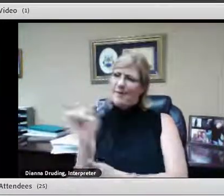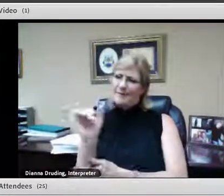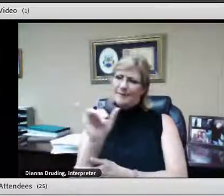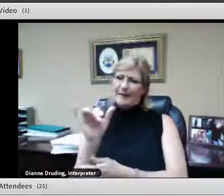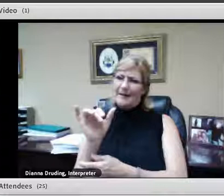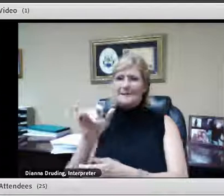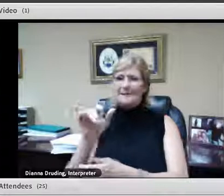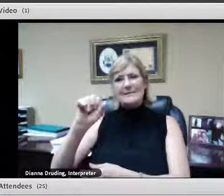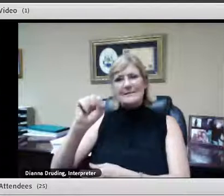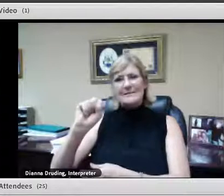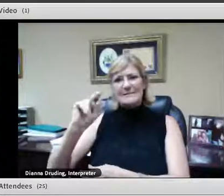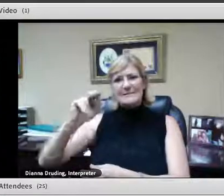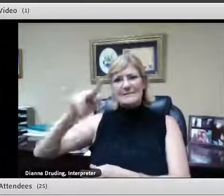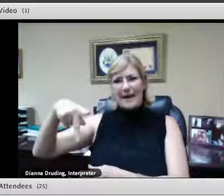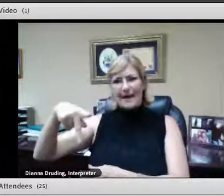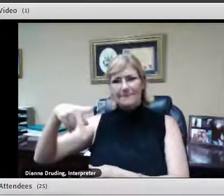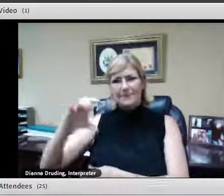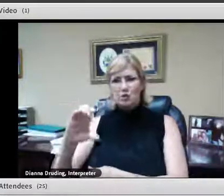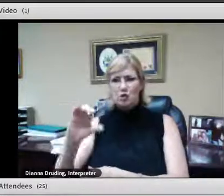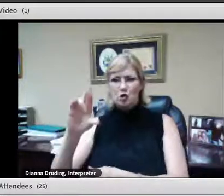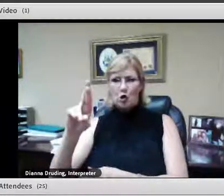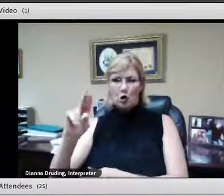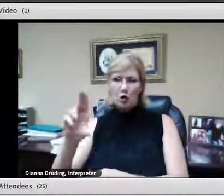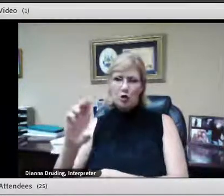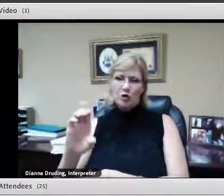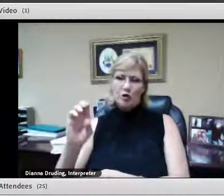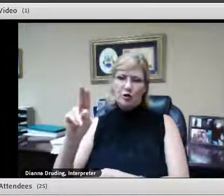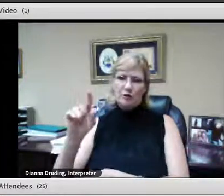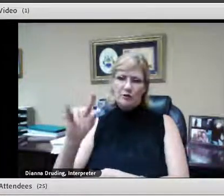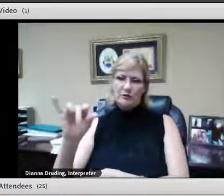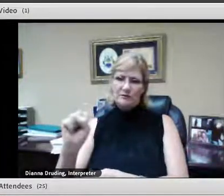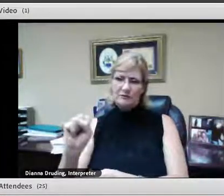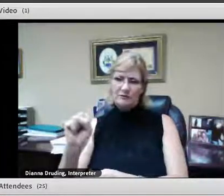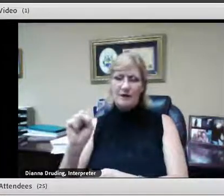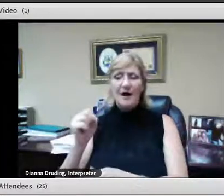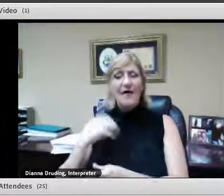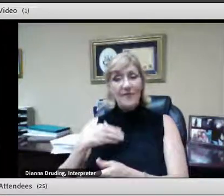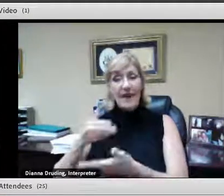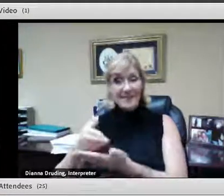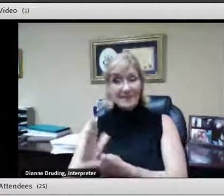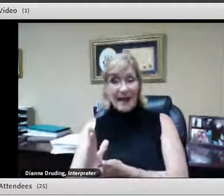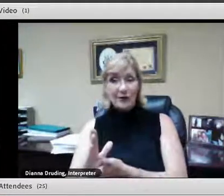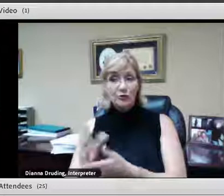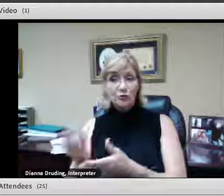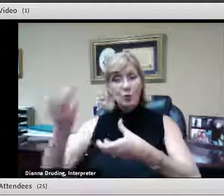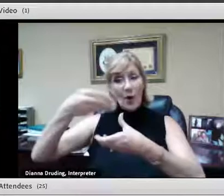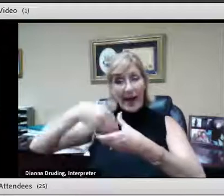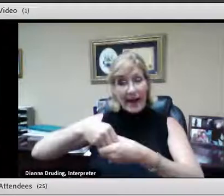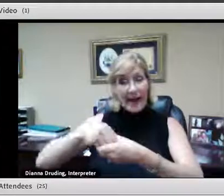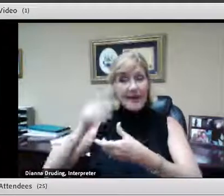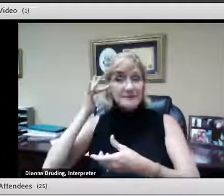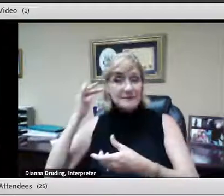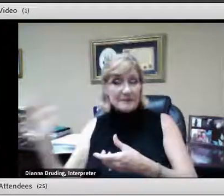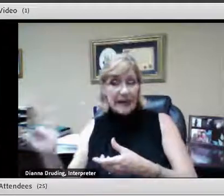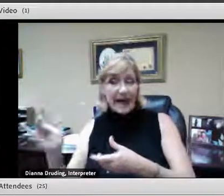but you can kind of see them down here. They allow you to add sound or motion or sensors to all kinds of things.